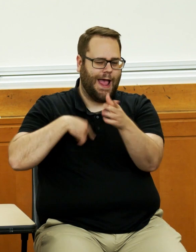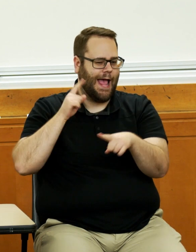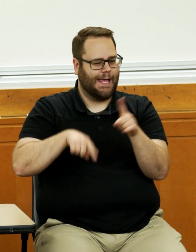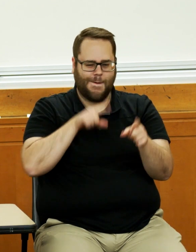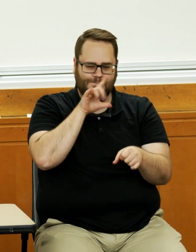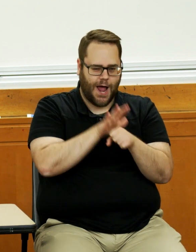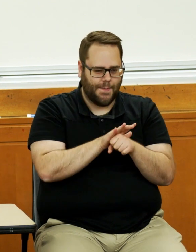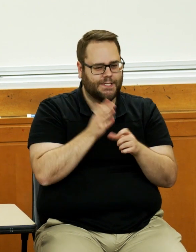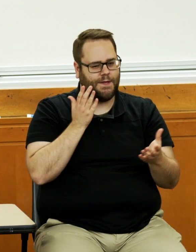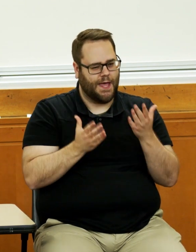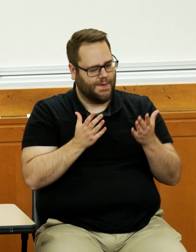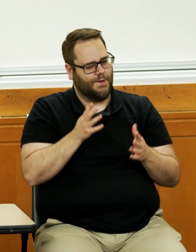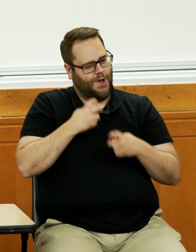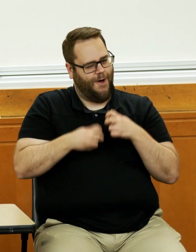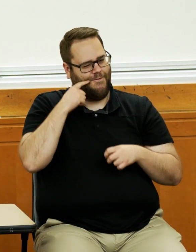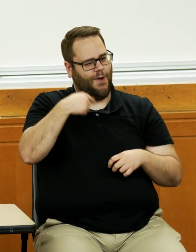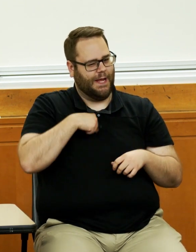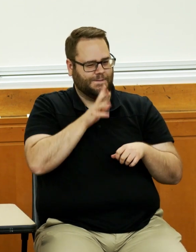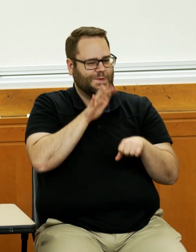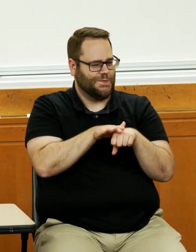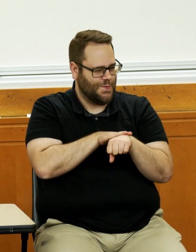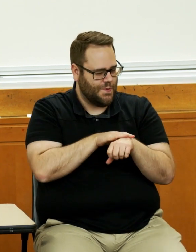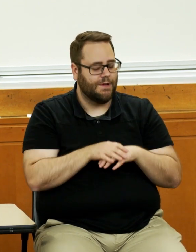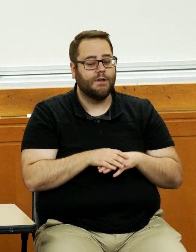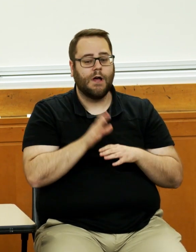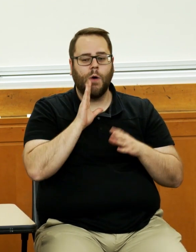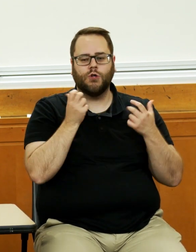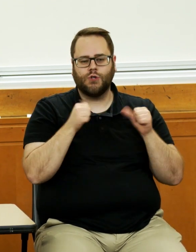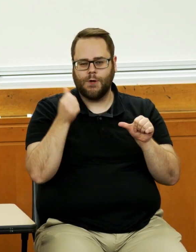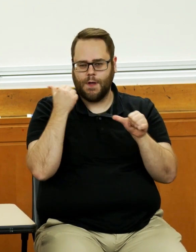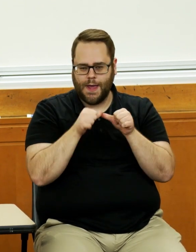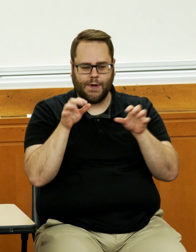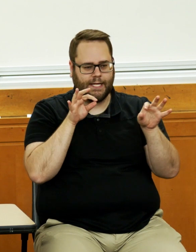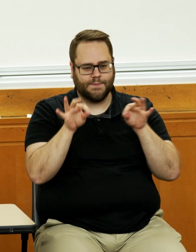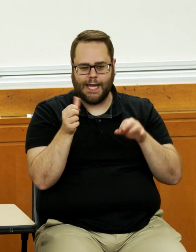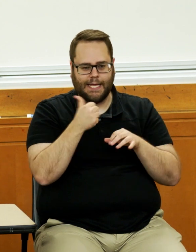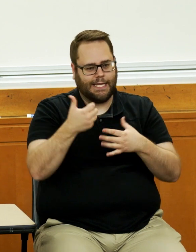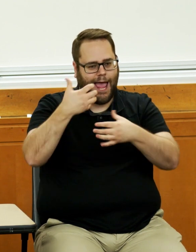will be a bit of a difficult task. I'm also going to try to remember to explain any acronyms before